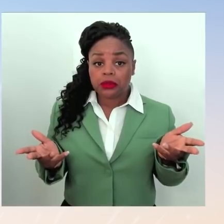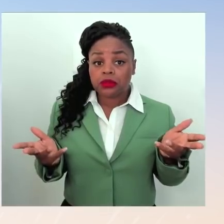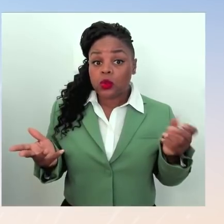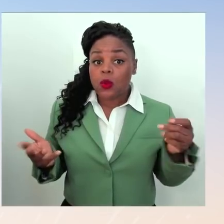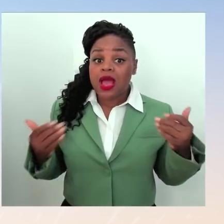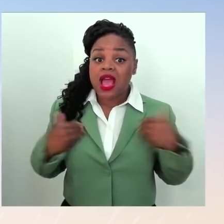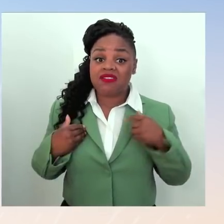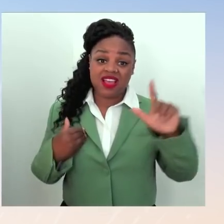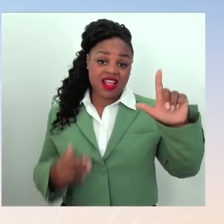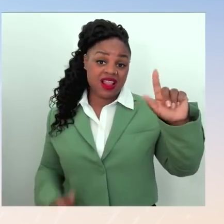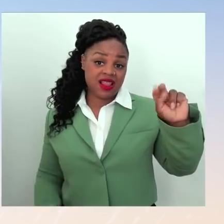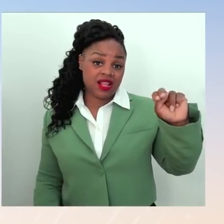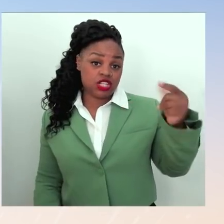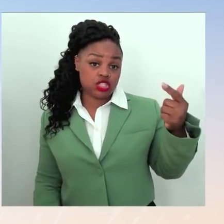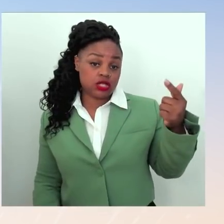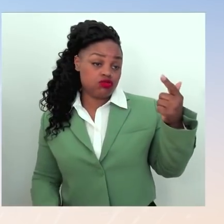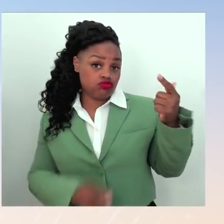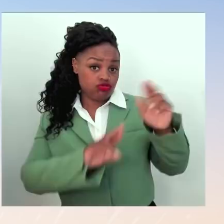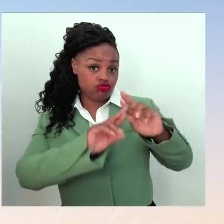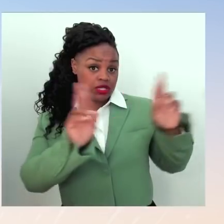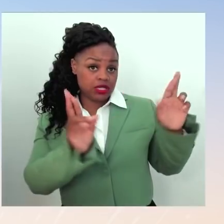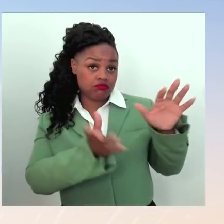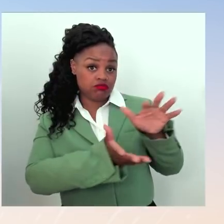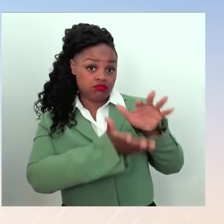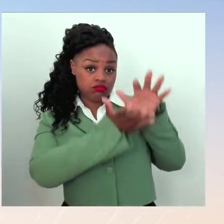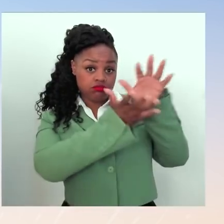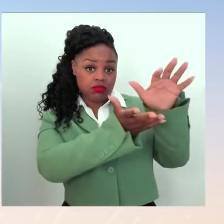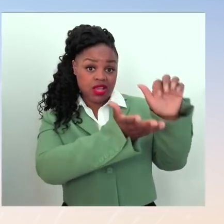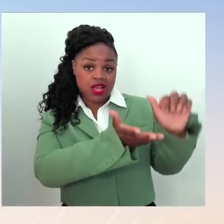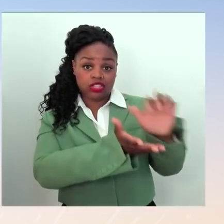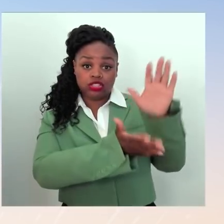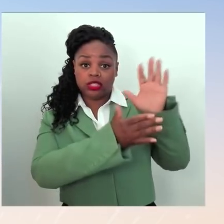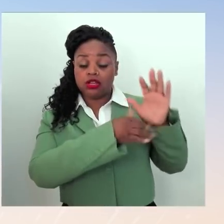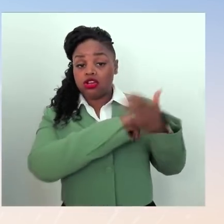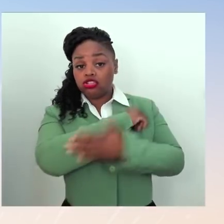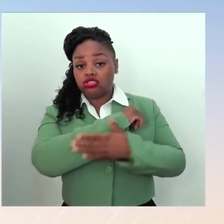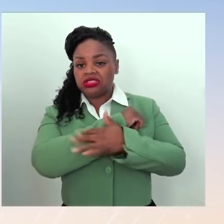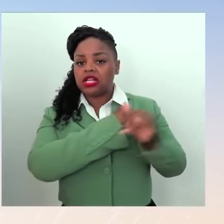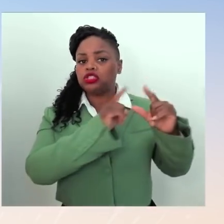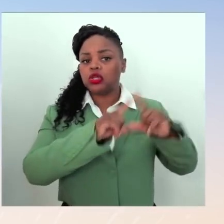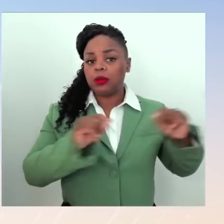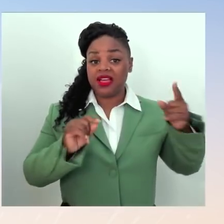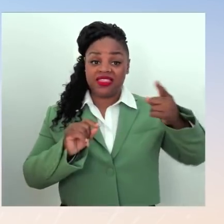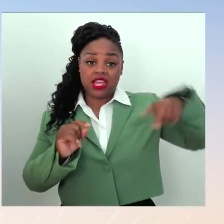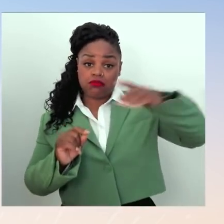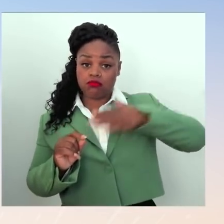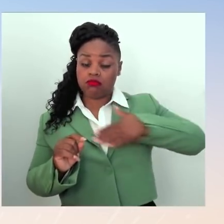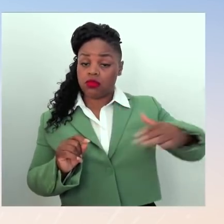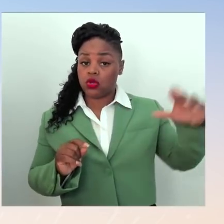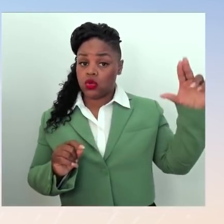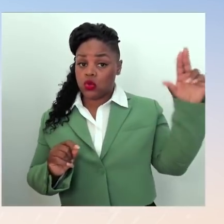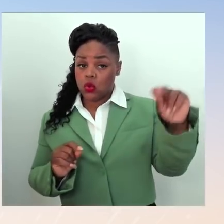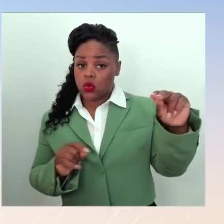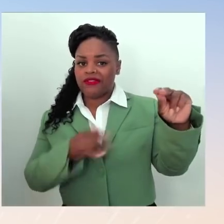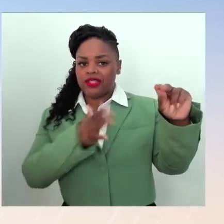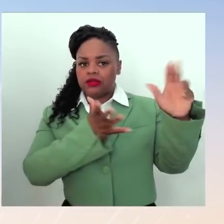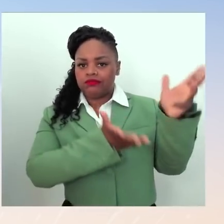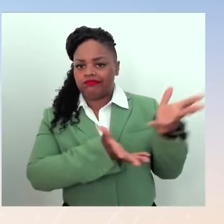so that it could help backfill the potential shortage in natural gas. That is less an issue for us here in the United States